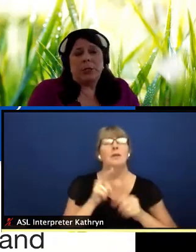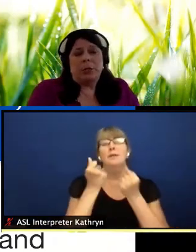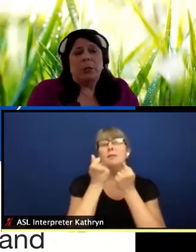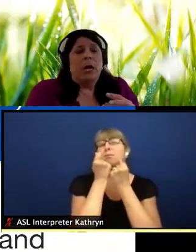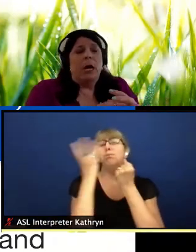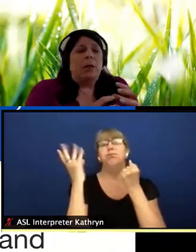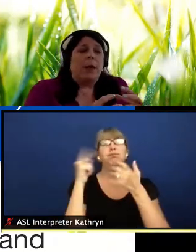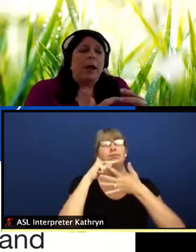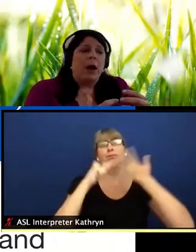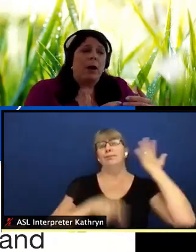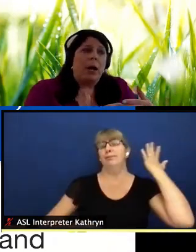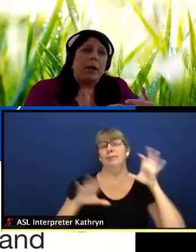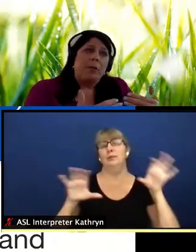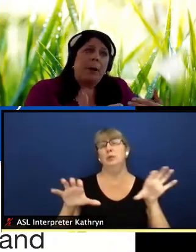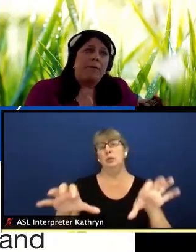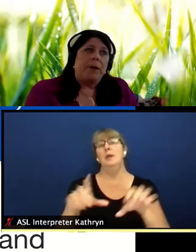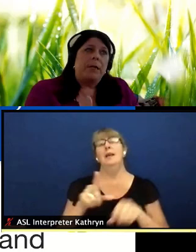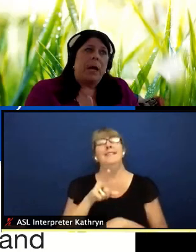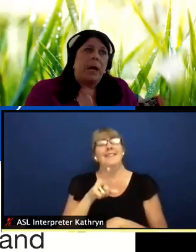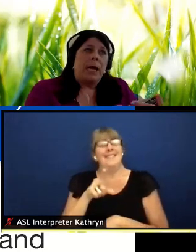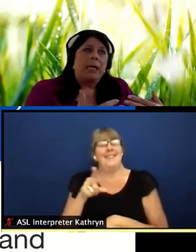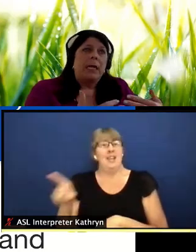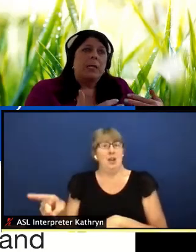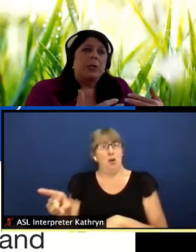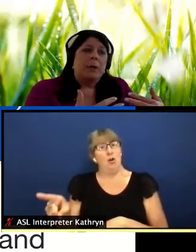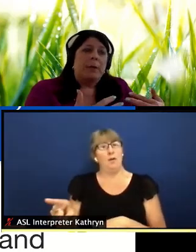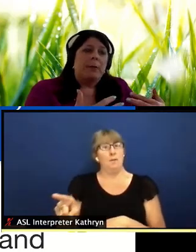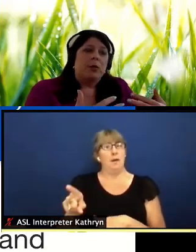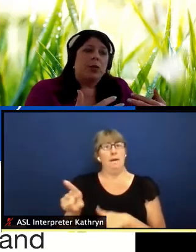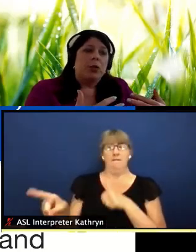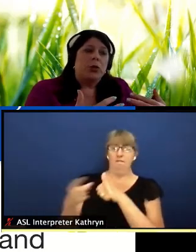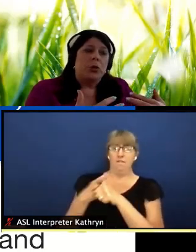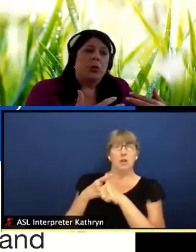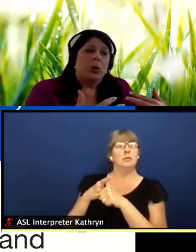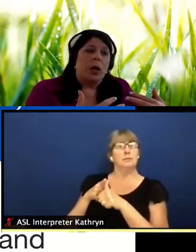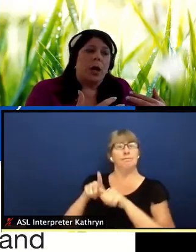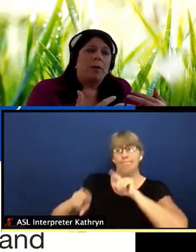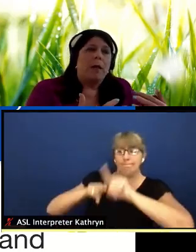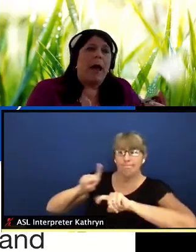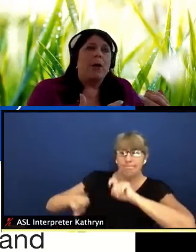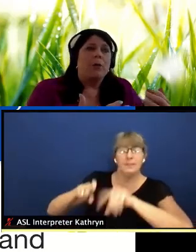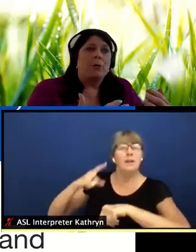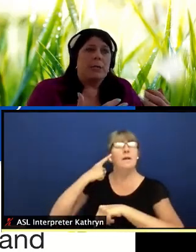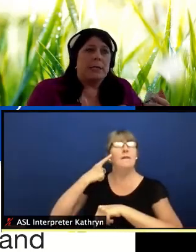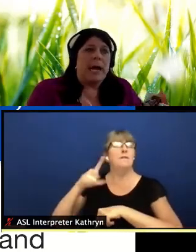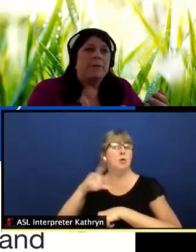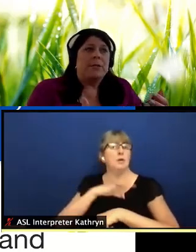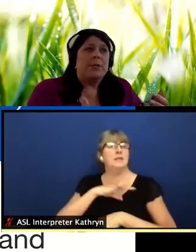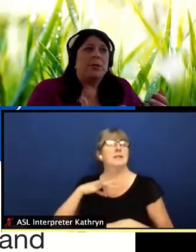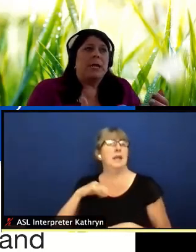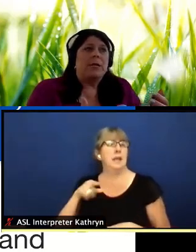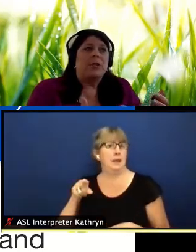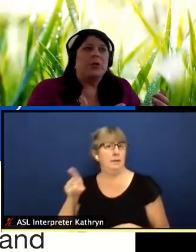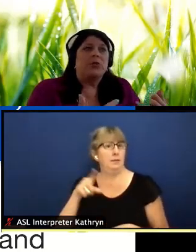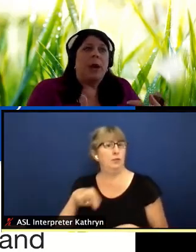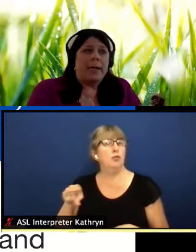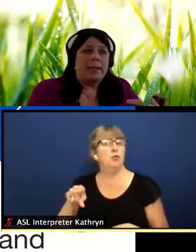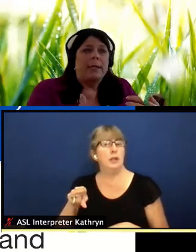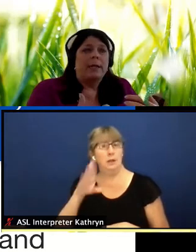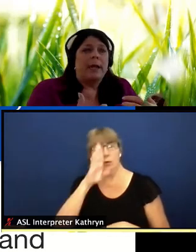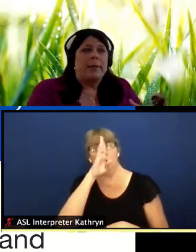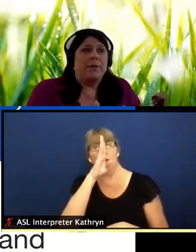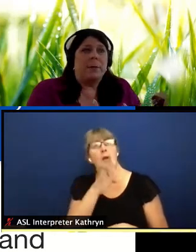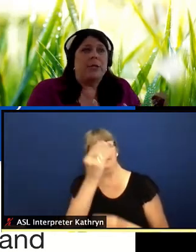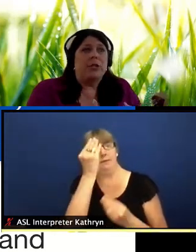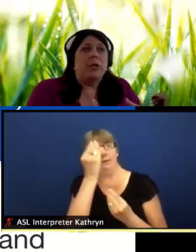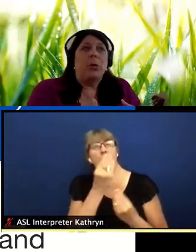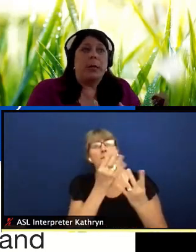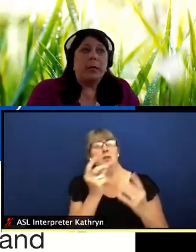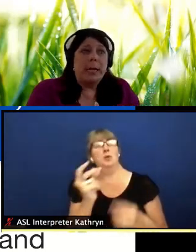do. They are kind of my front line, to be able to allow staff to get direct information quickly.